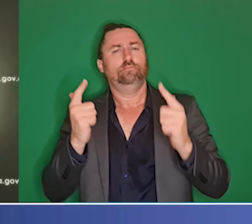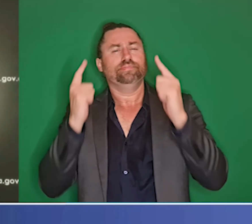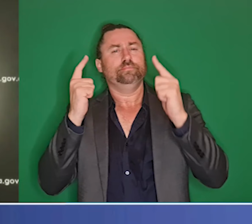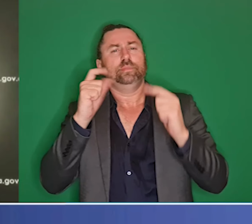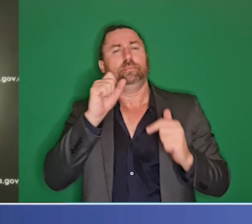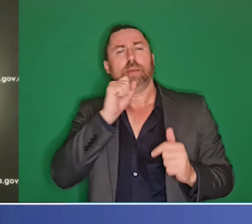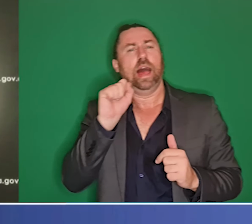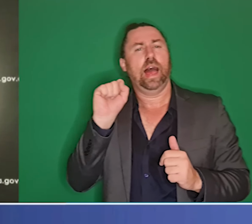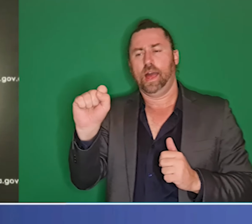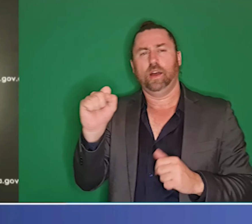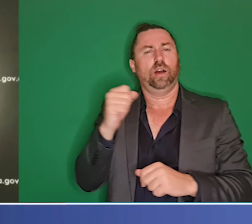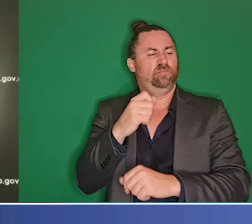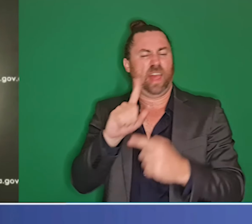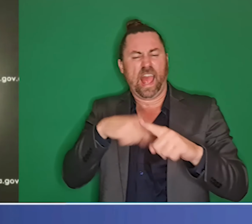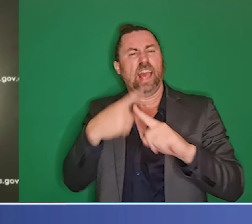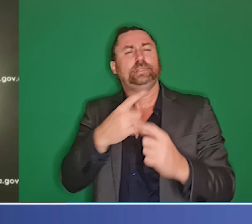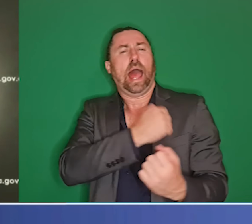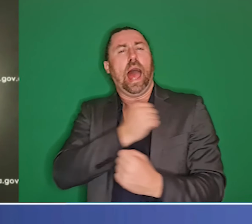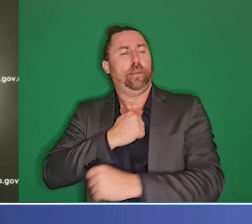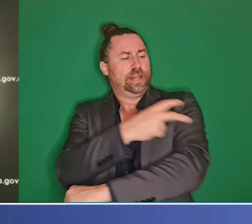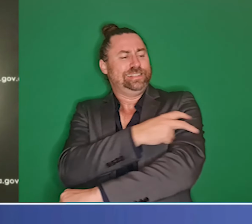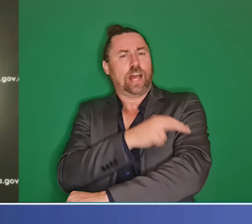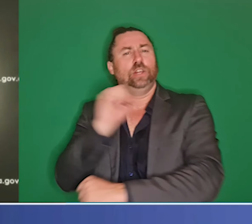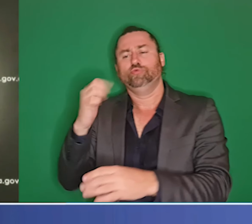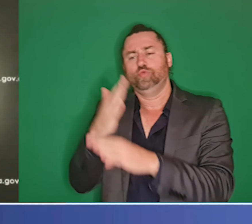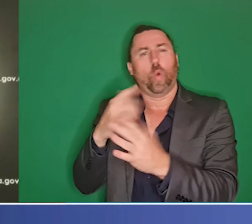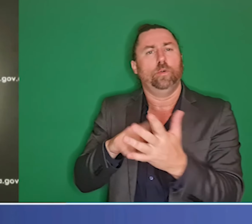we're on track to ensure that over the course of the coming weeks